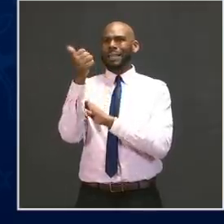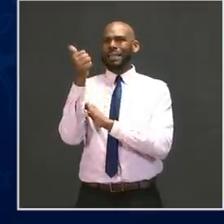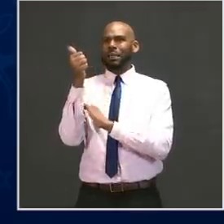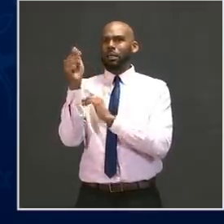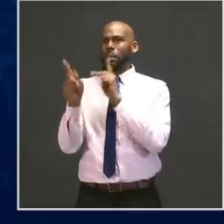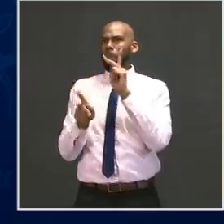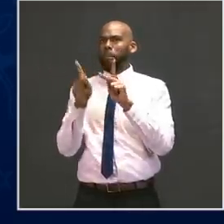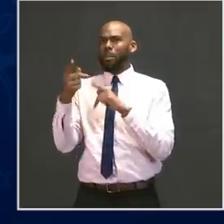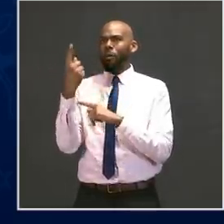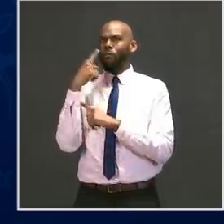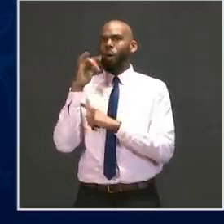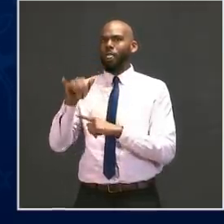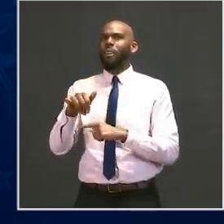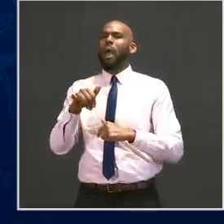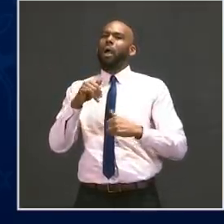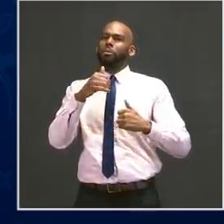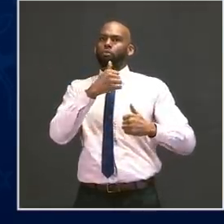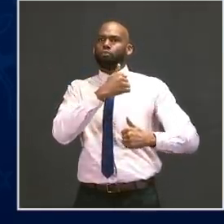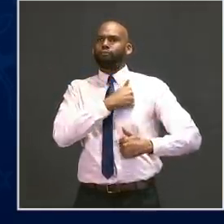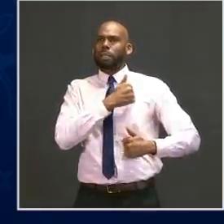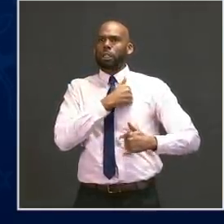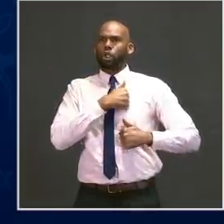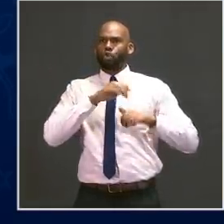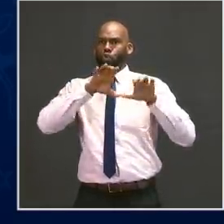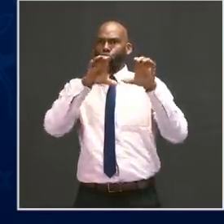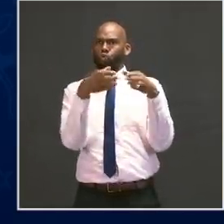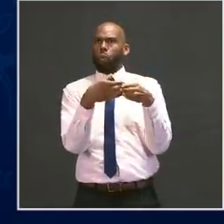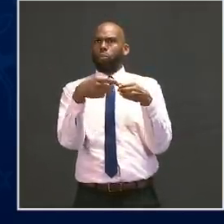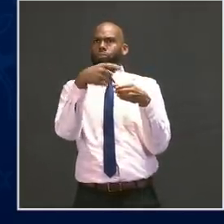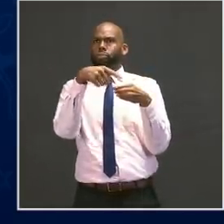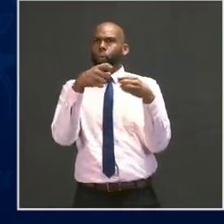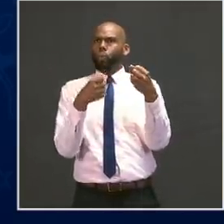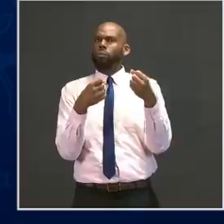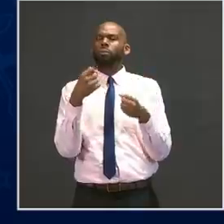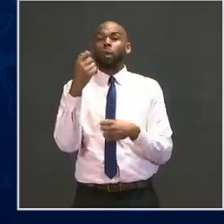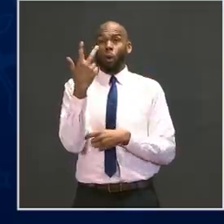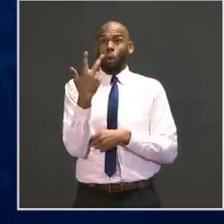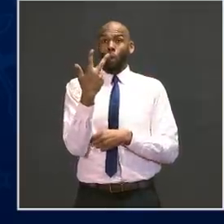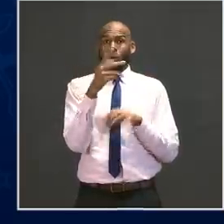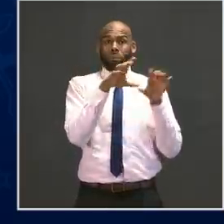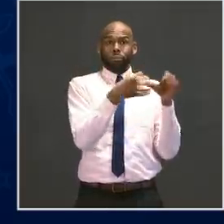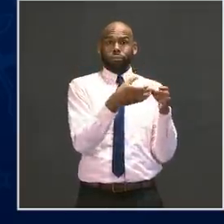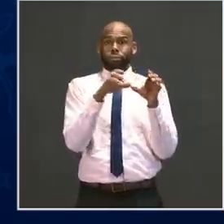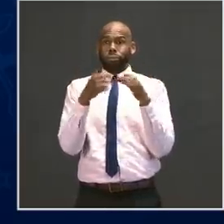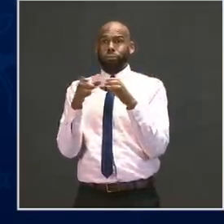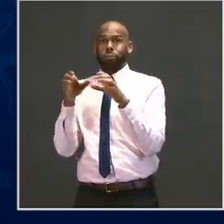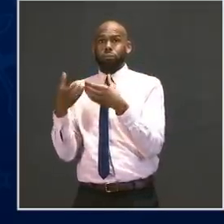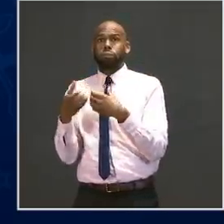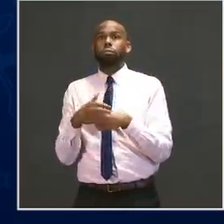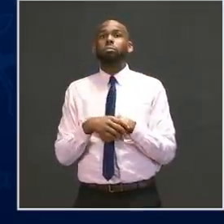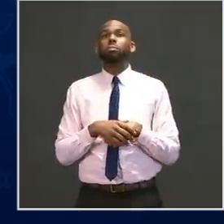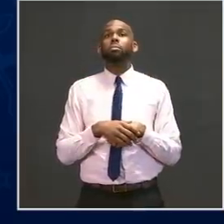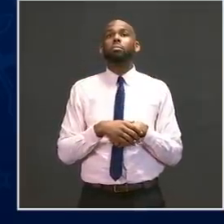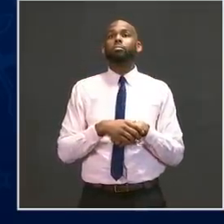to the military apparatus responsible for the coup. Three entities, wholly owned subsidiaries of a conglomerate owned or controlled